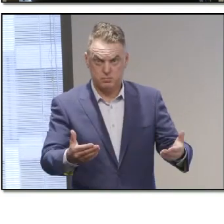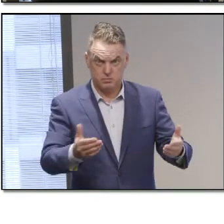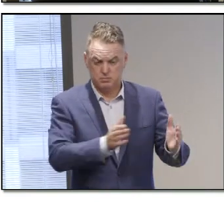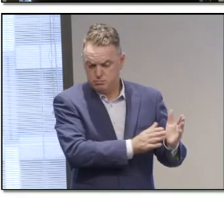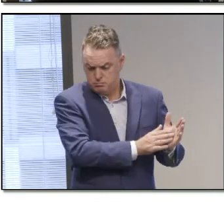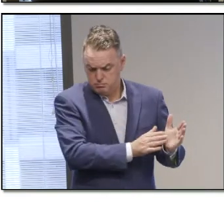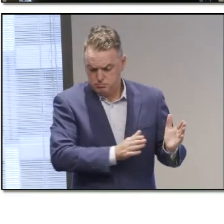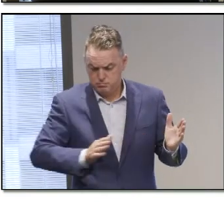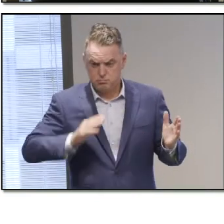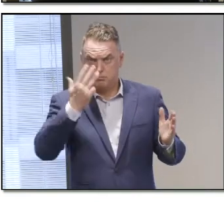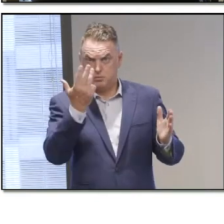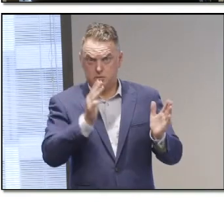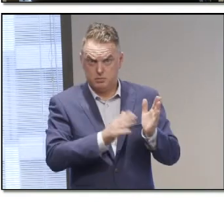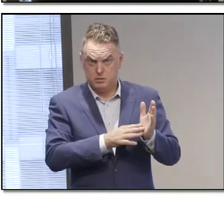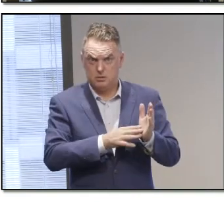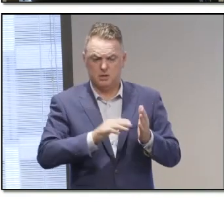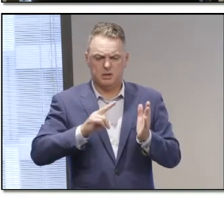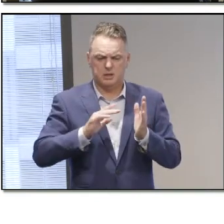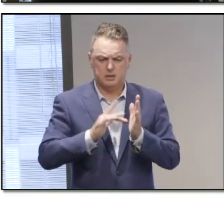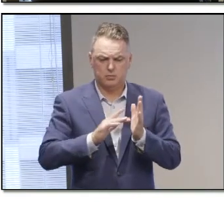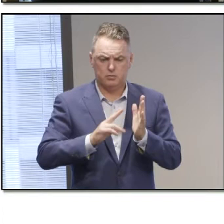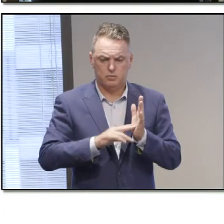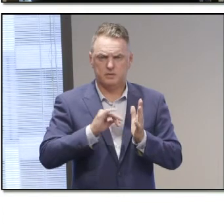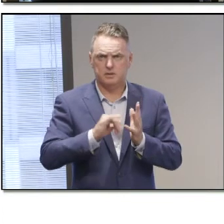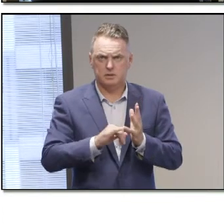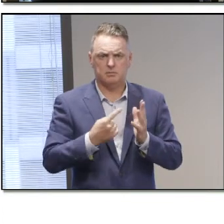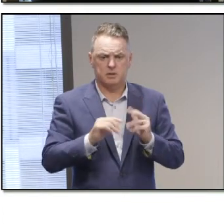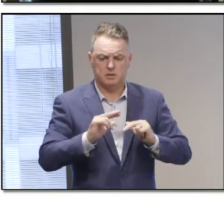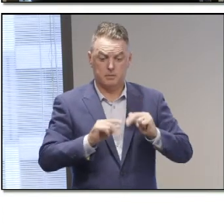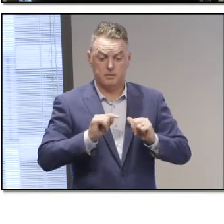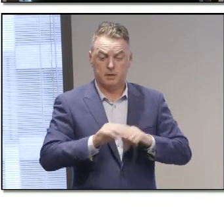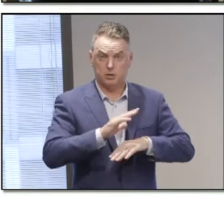development of the central nervous system an exposure that occurs in this period where is